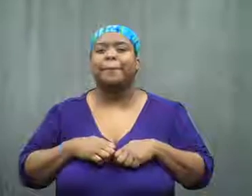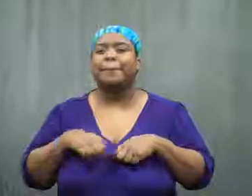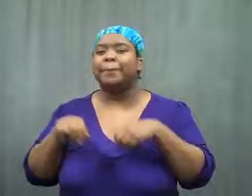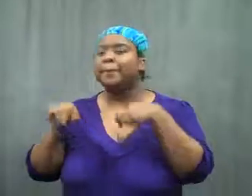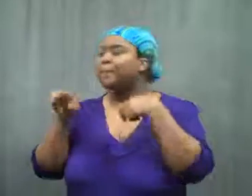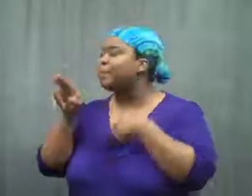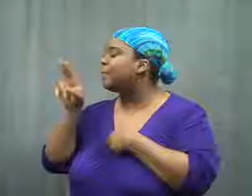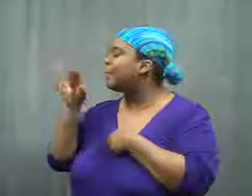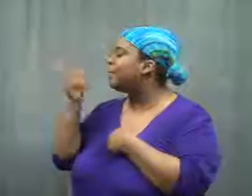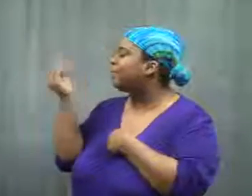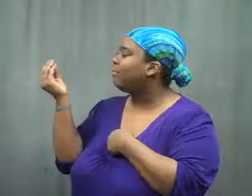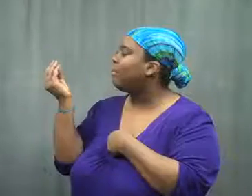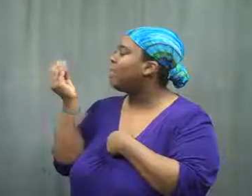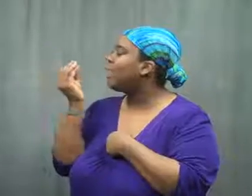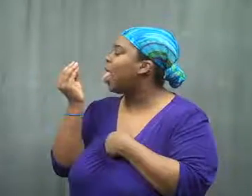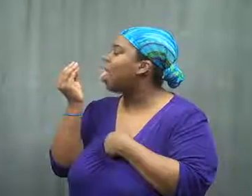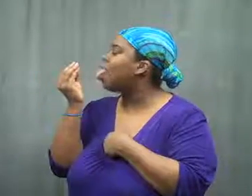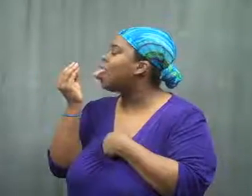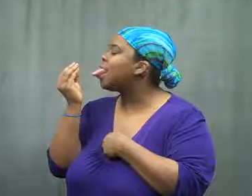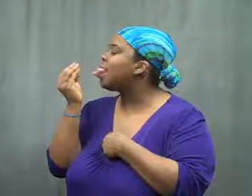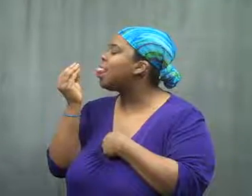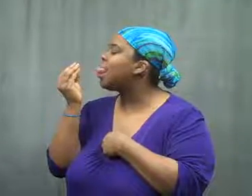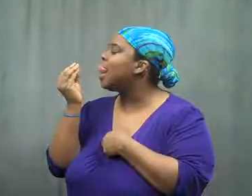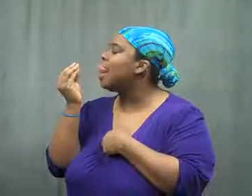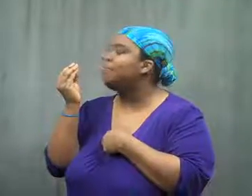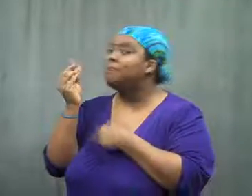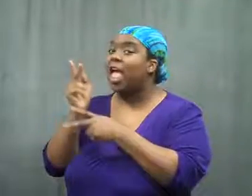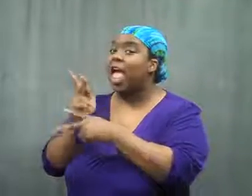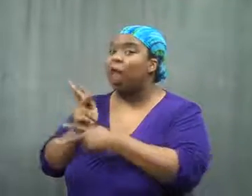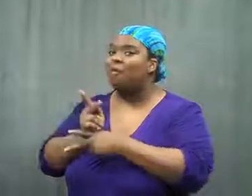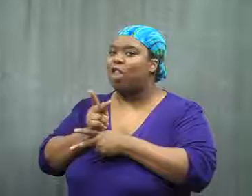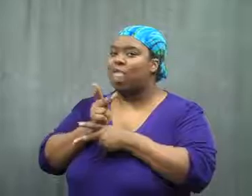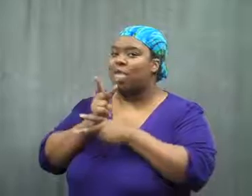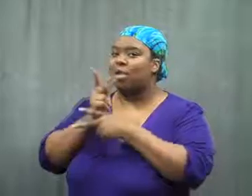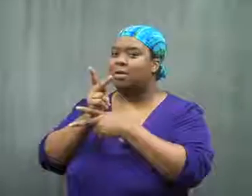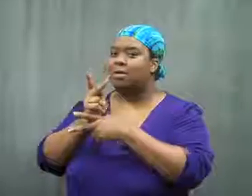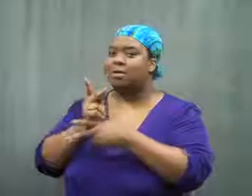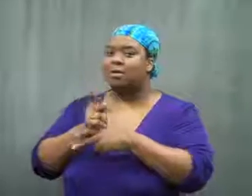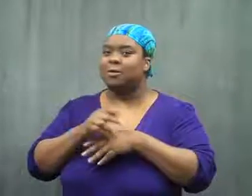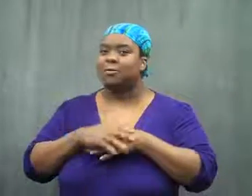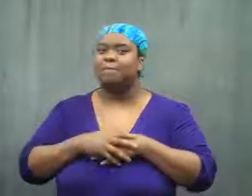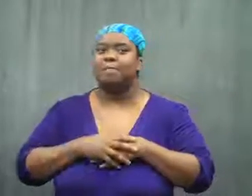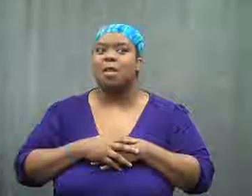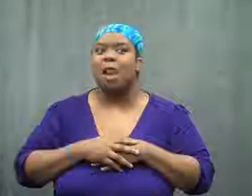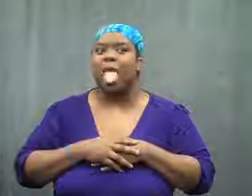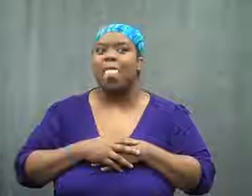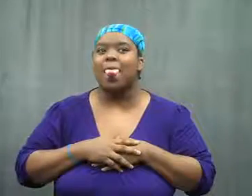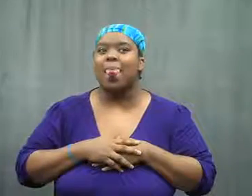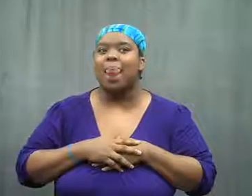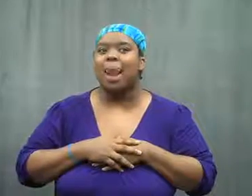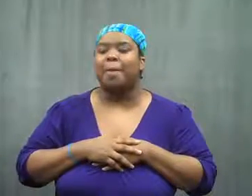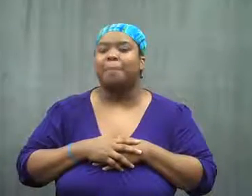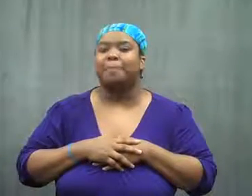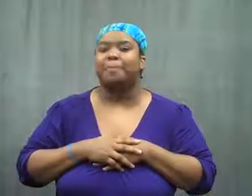He was very carefully licking my fries as I held them for my next bite.